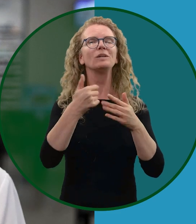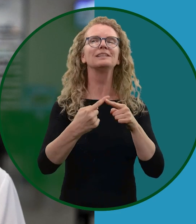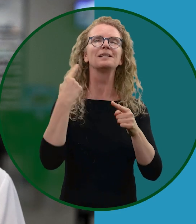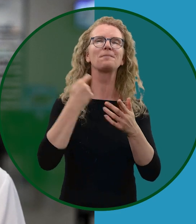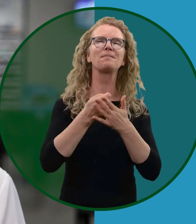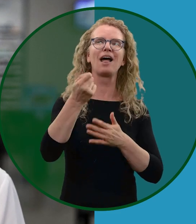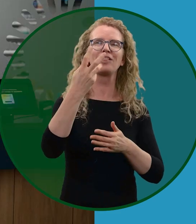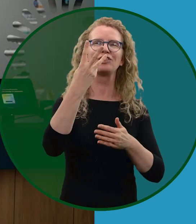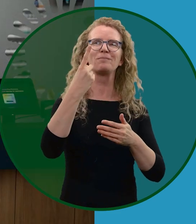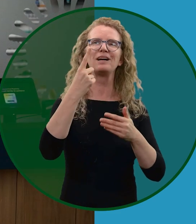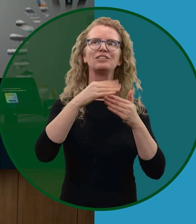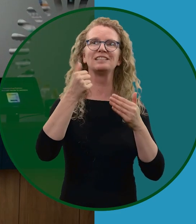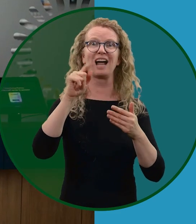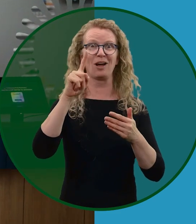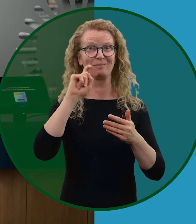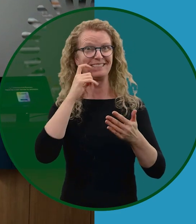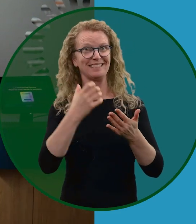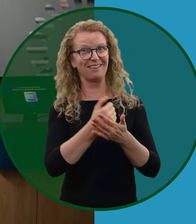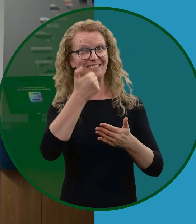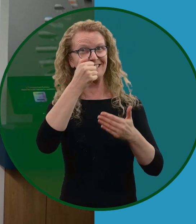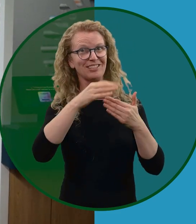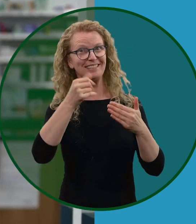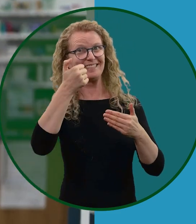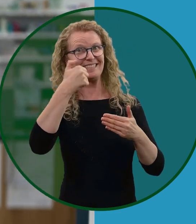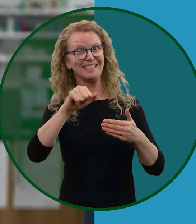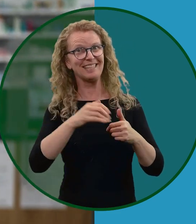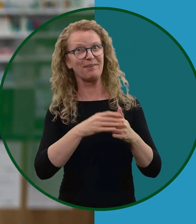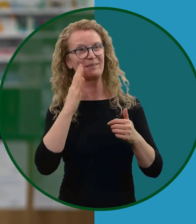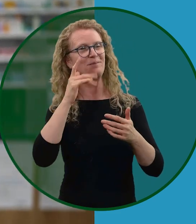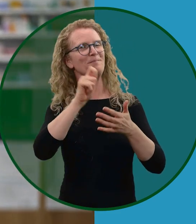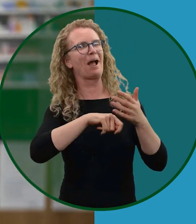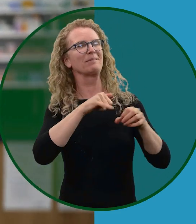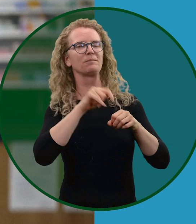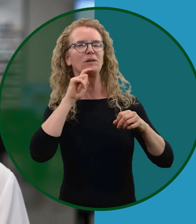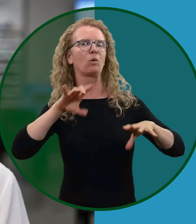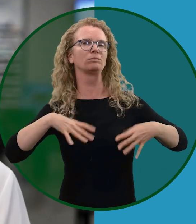So if you were paying $31.60, you now save $6.60 per prescription.